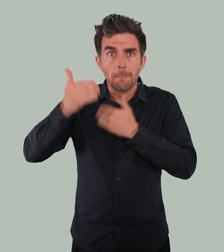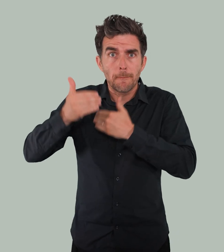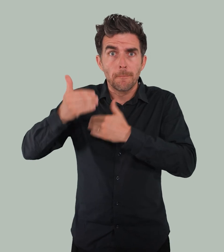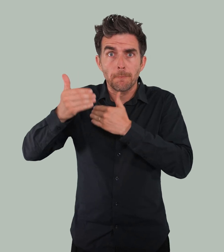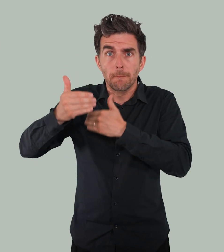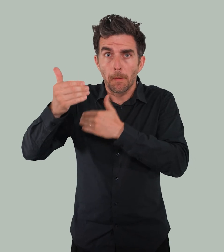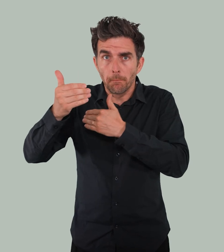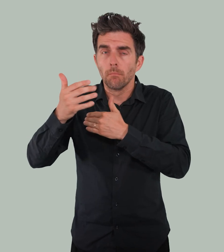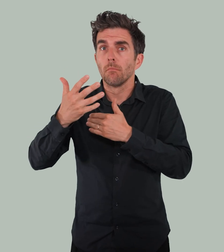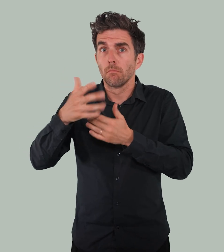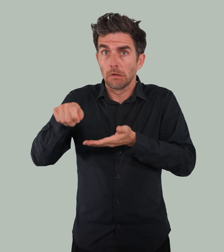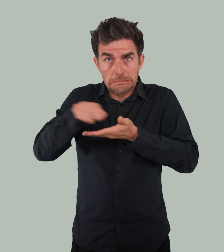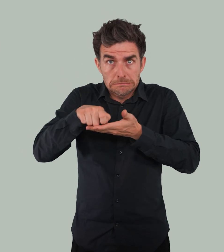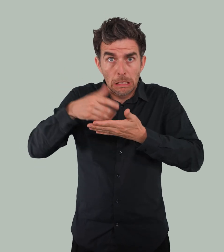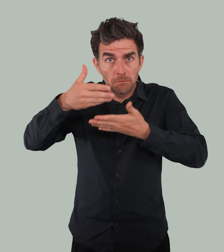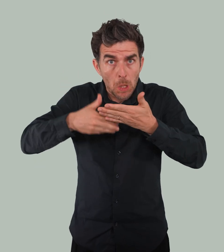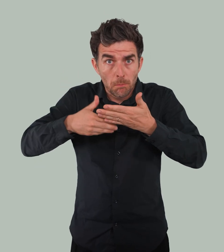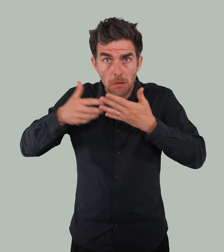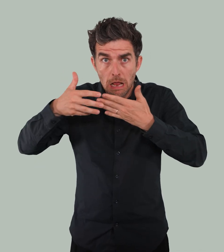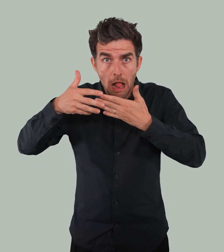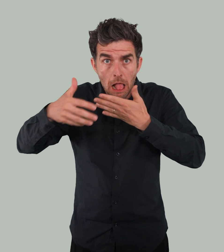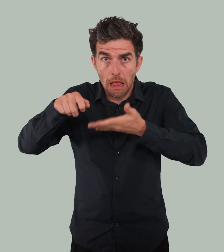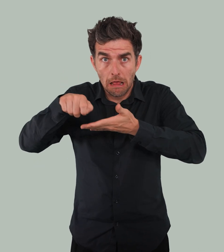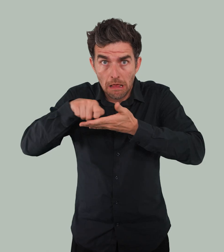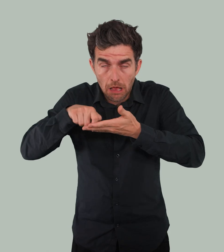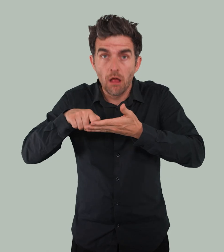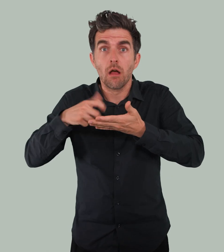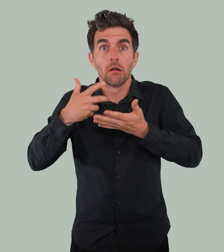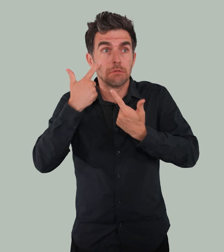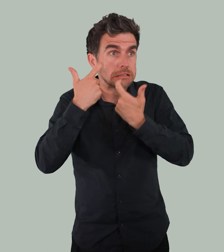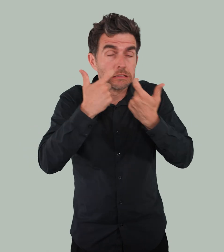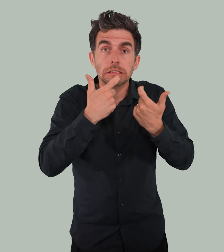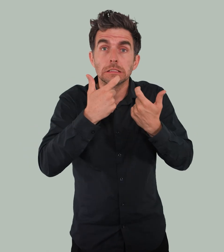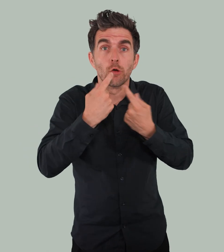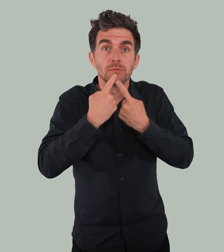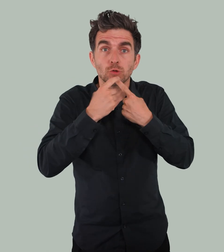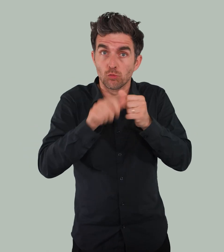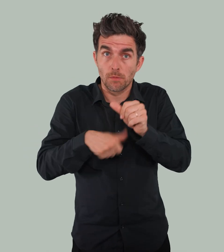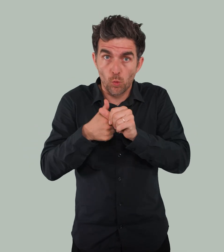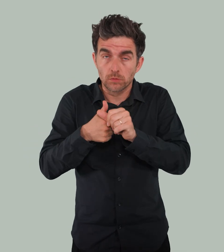as involving multiple stages, including completing detailed forms, gathering supporting information,